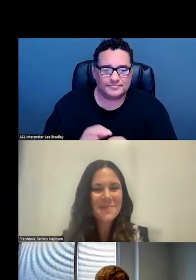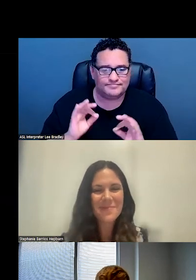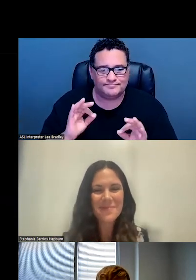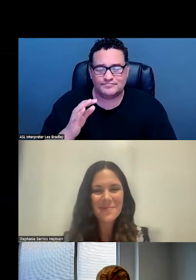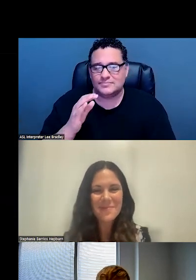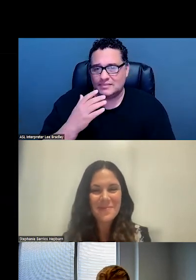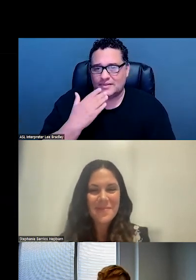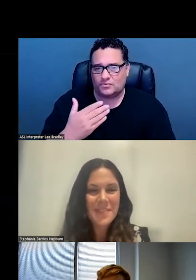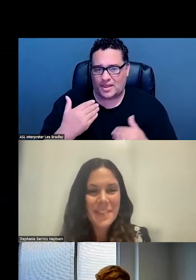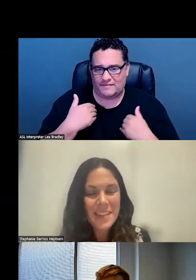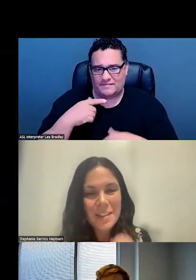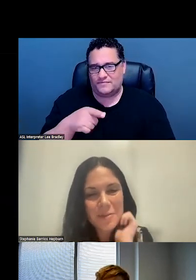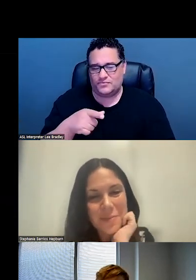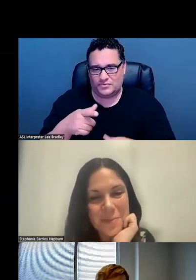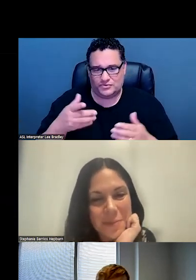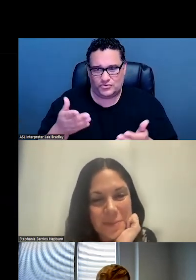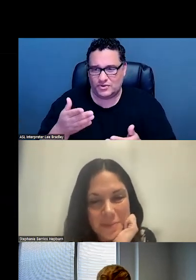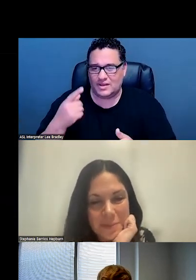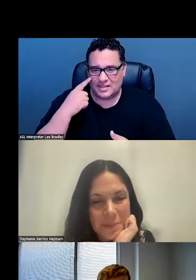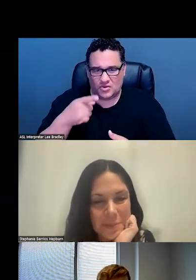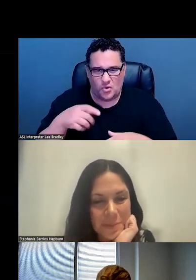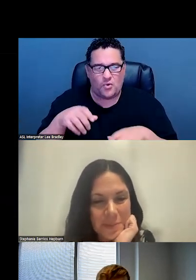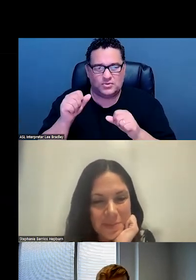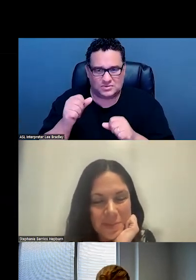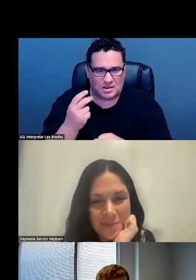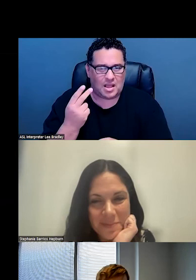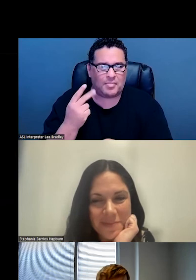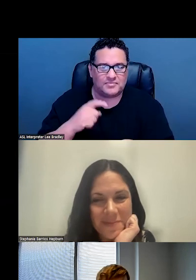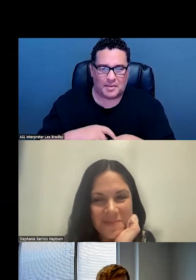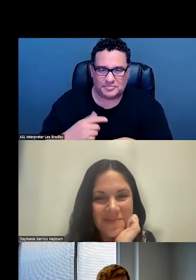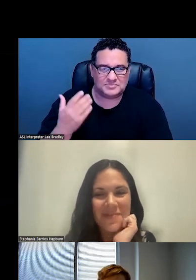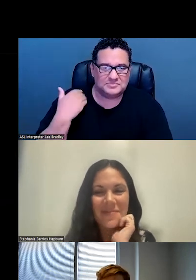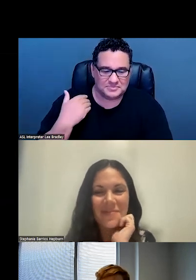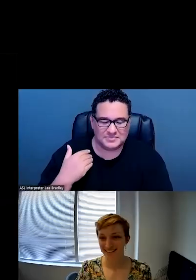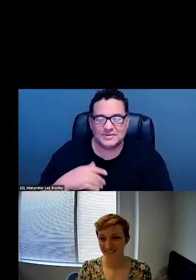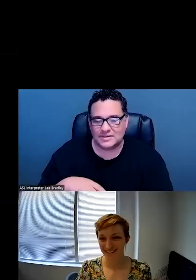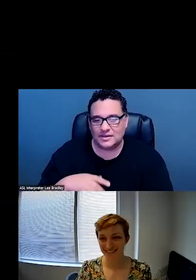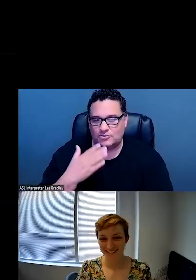YOU HAD THE OPPORTUNITY TO HOST A COUPLE TIMES AS WELL. GOOD TO SEE YOU AGAIN ON THE CRISIS JAM.